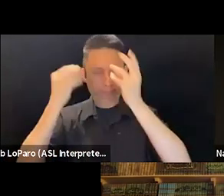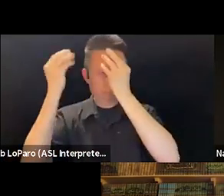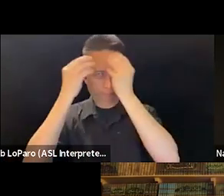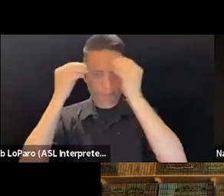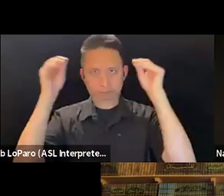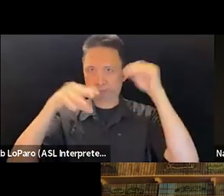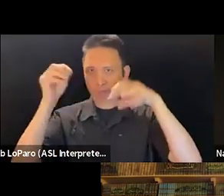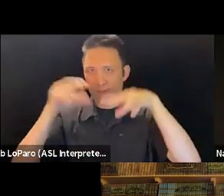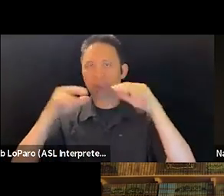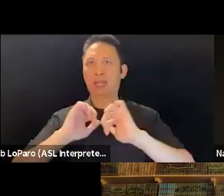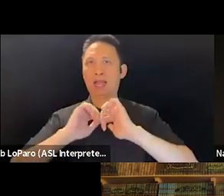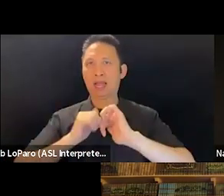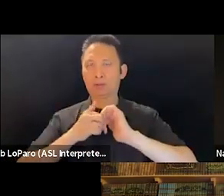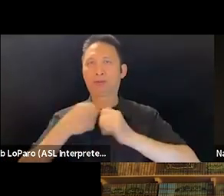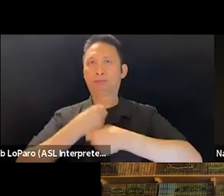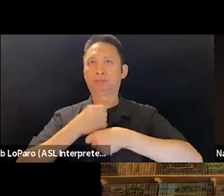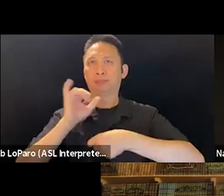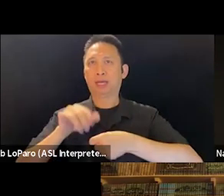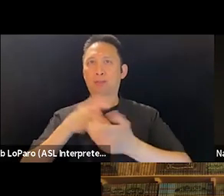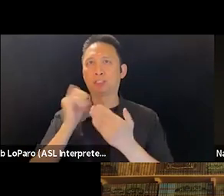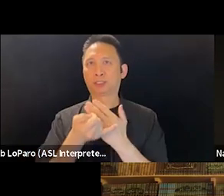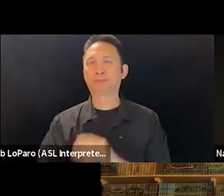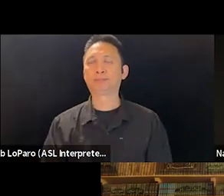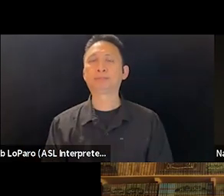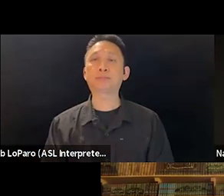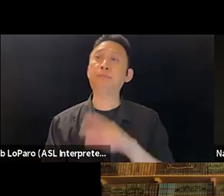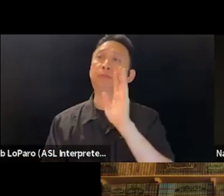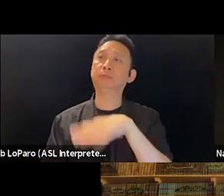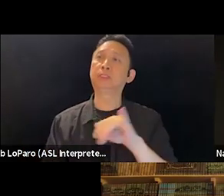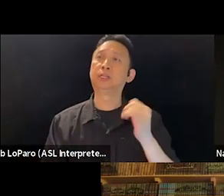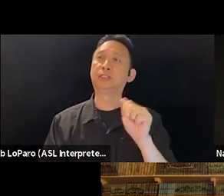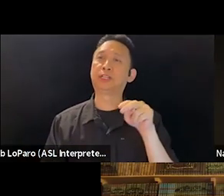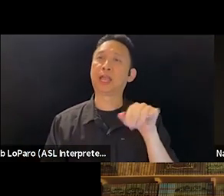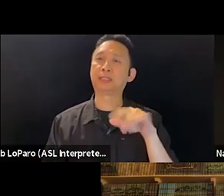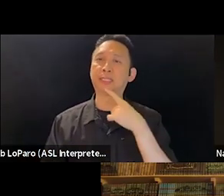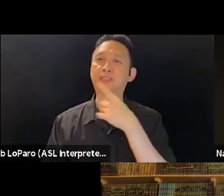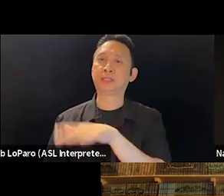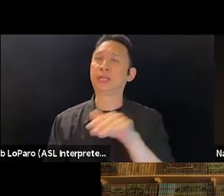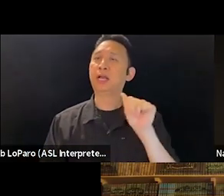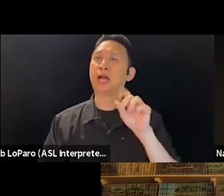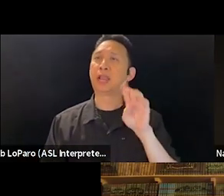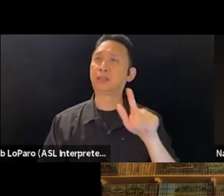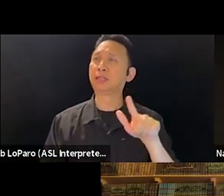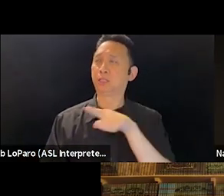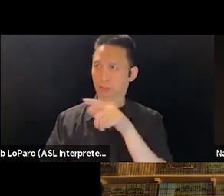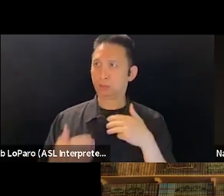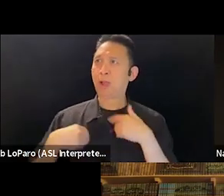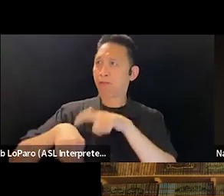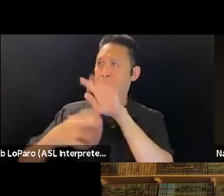And Adel, I understand you also have slots, but you also have space for more feature,